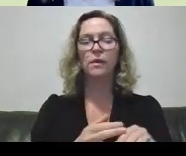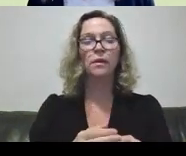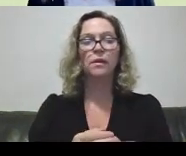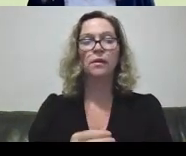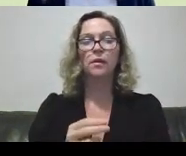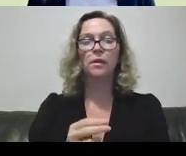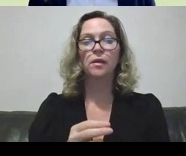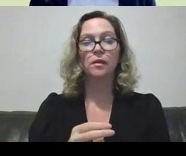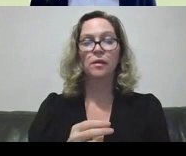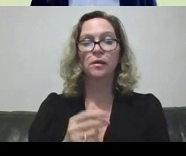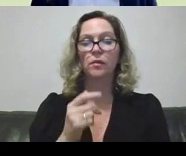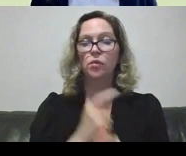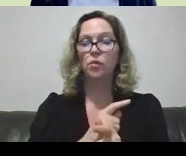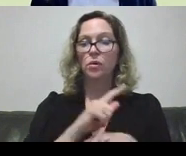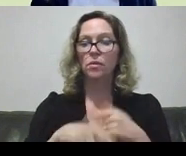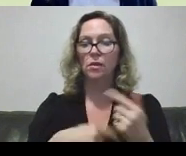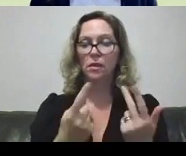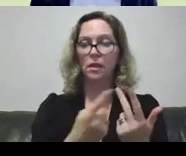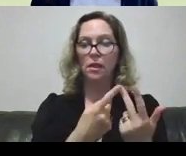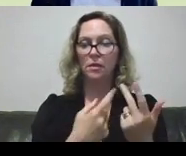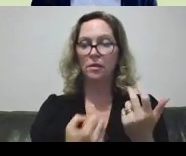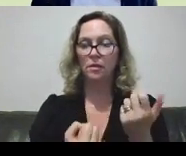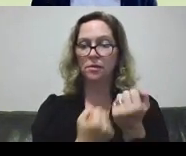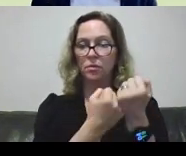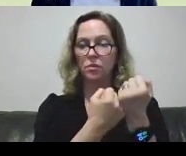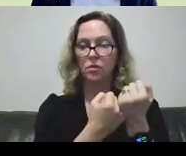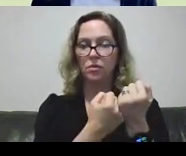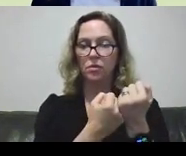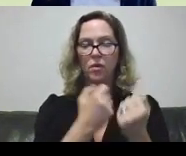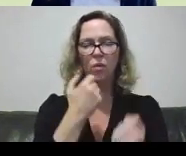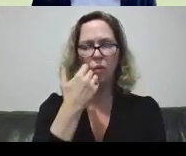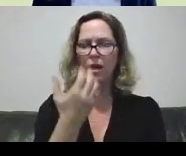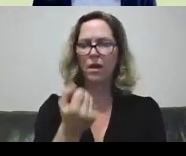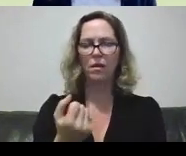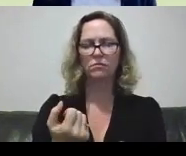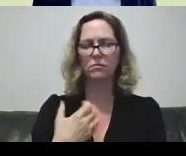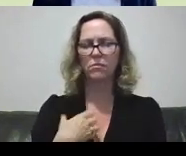supports they're always out there there's new ones coming along but these